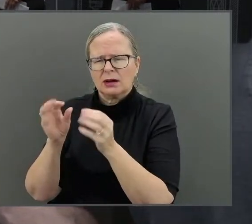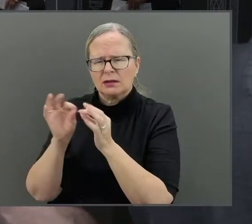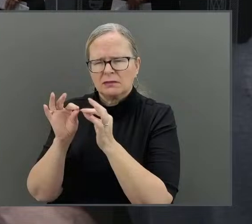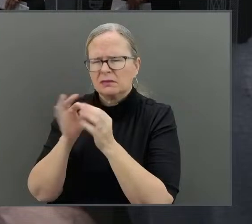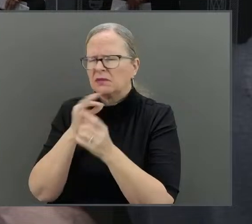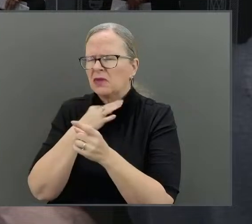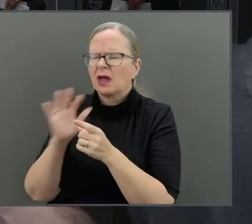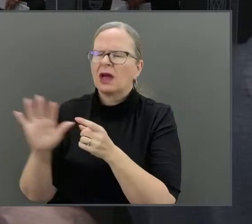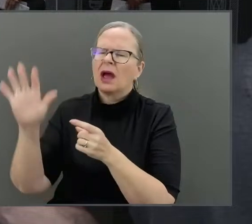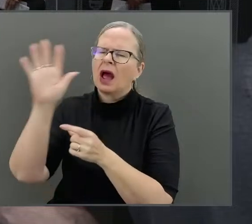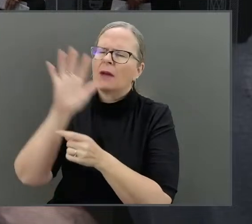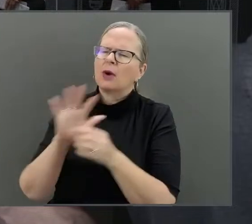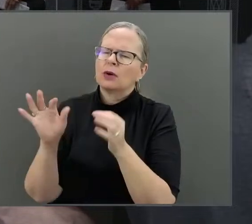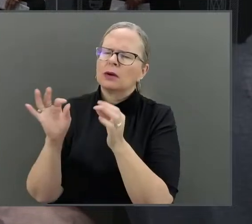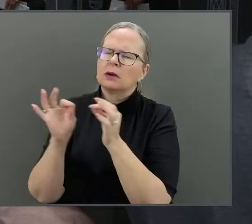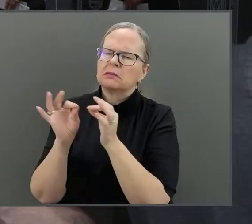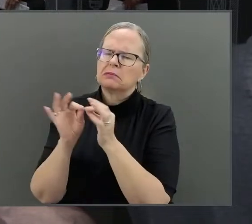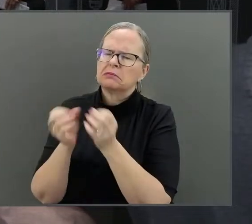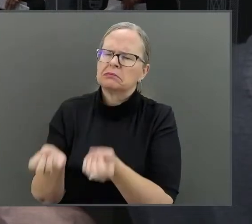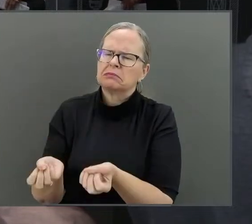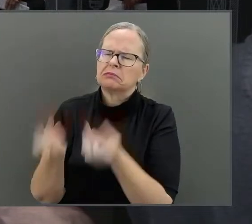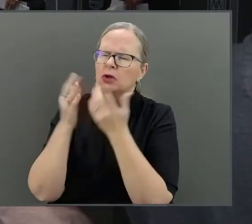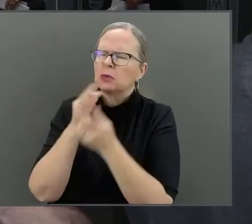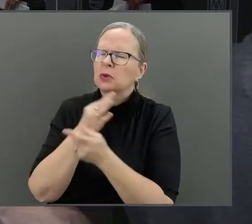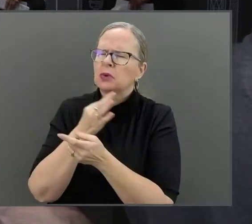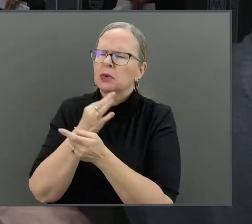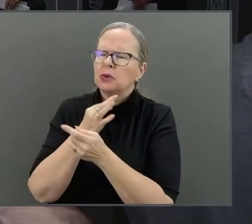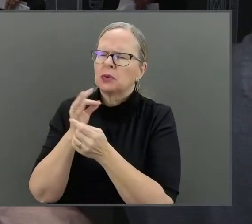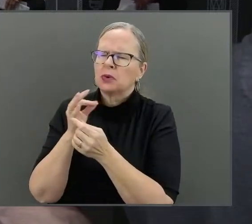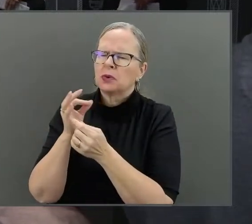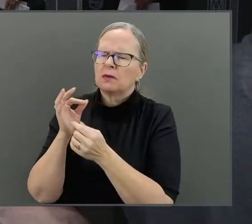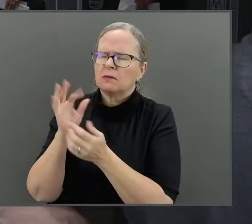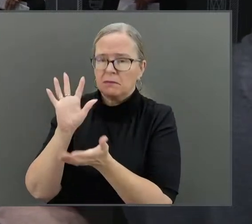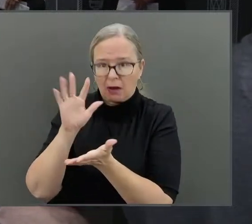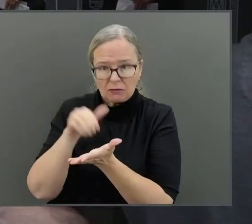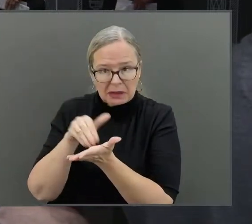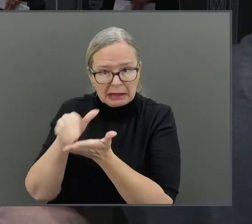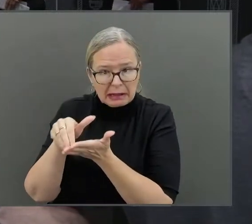spent so far are we talking 5 million 50 million and have any asks being put to the provincial or